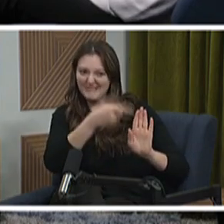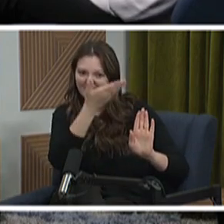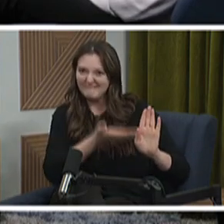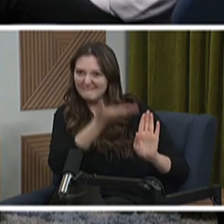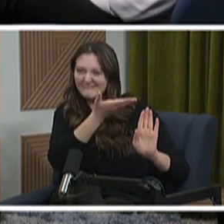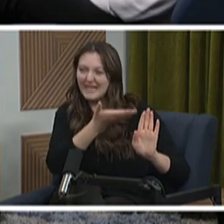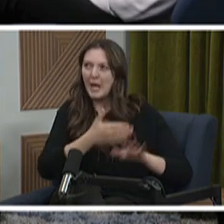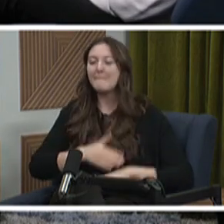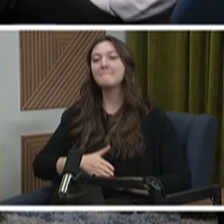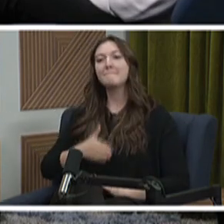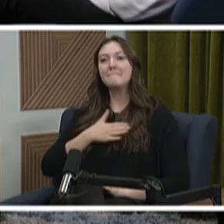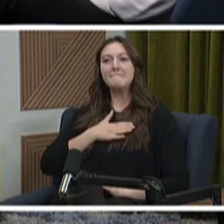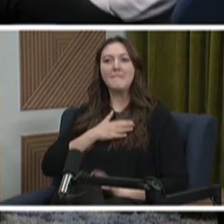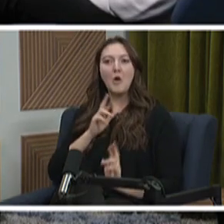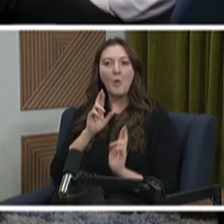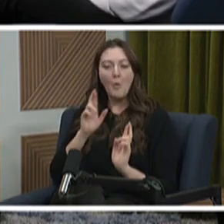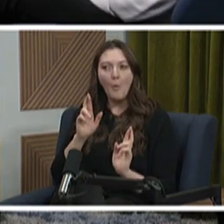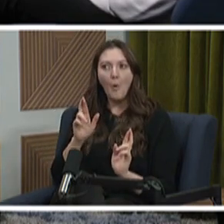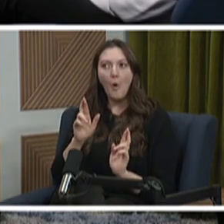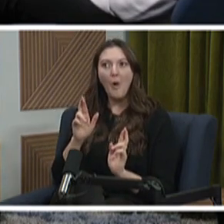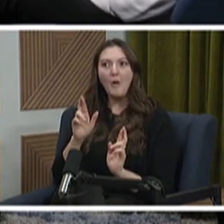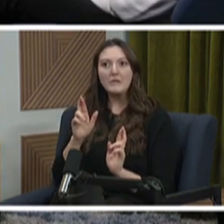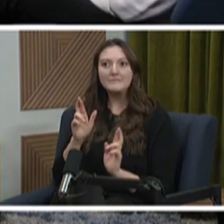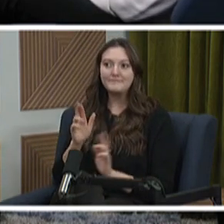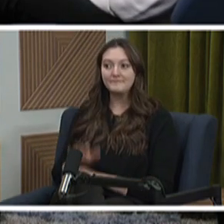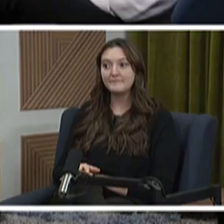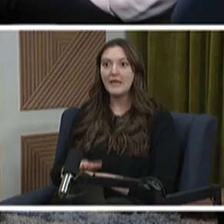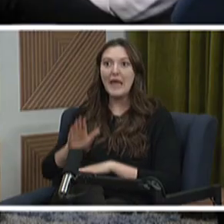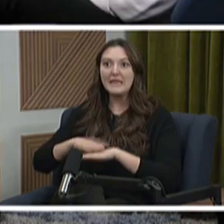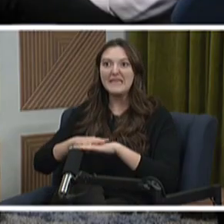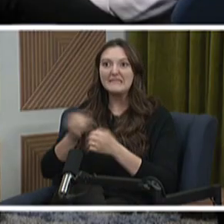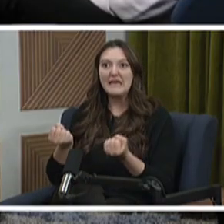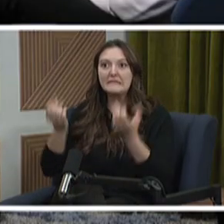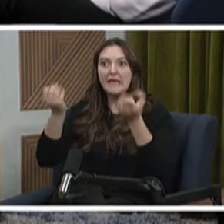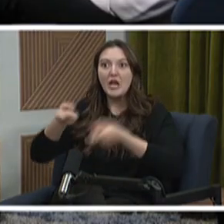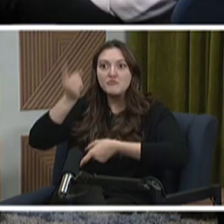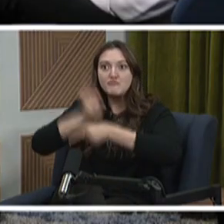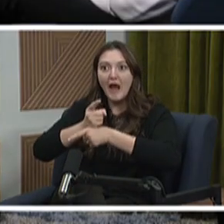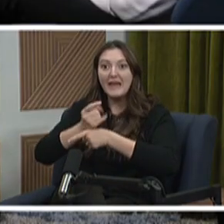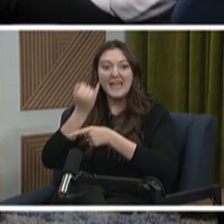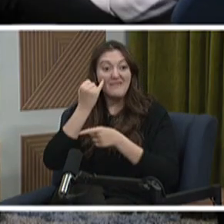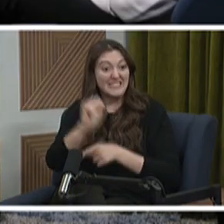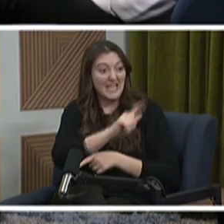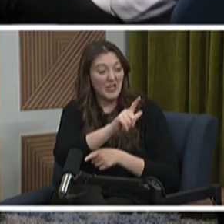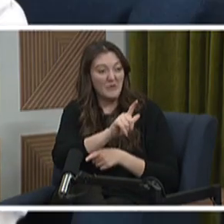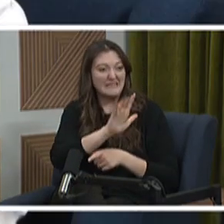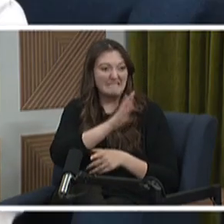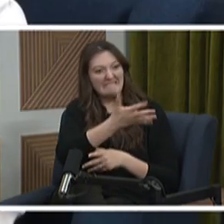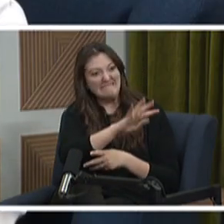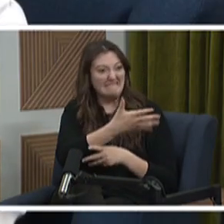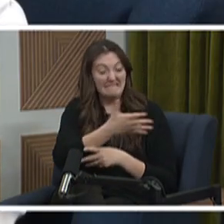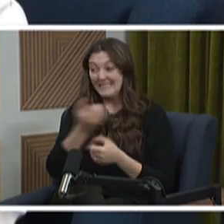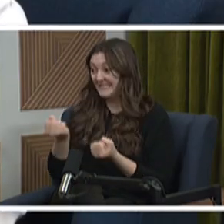I was sort of hoping they would get at least the signing right. If they didn't get all of St. Louis right, did they get the signing right?